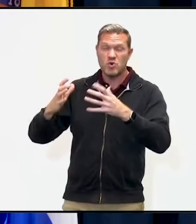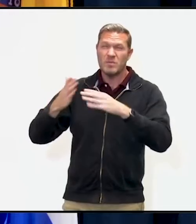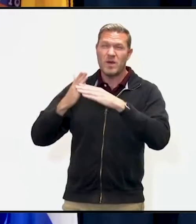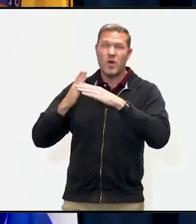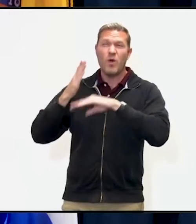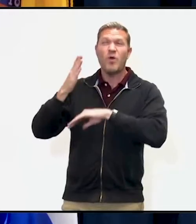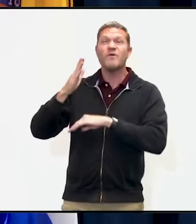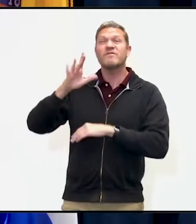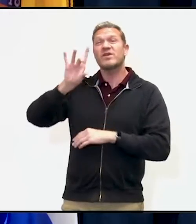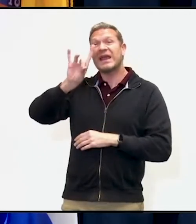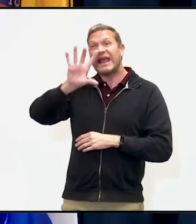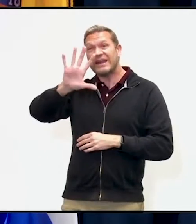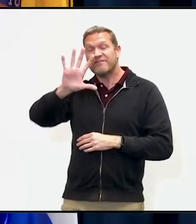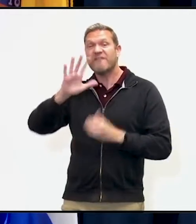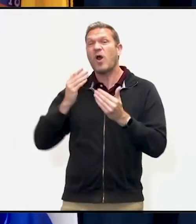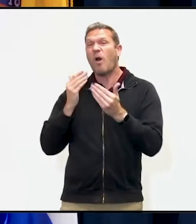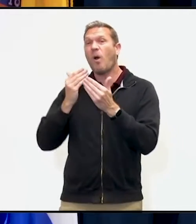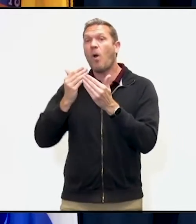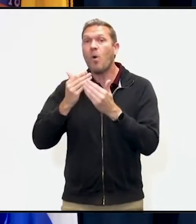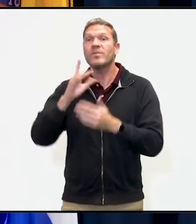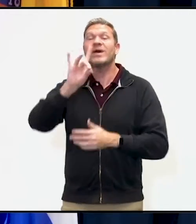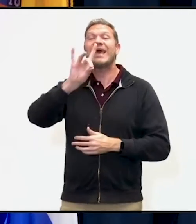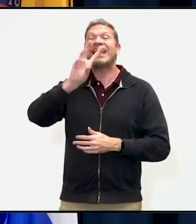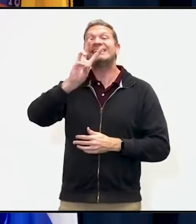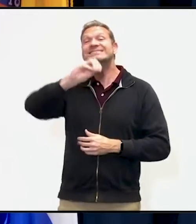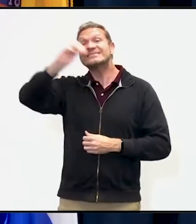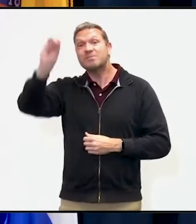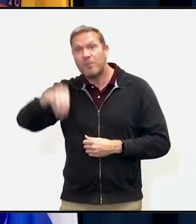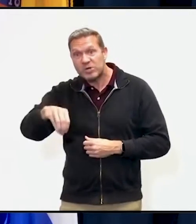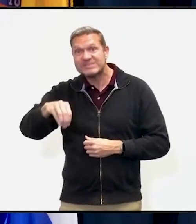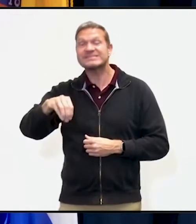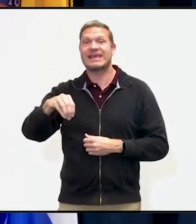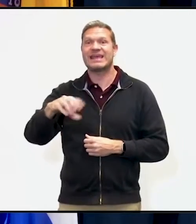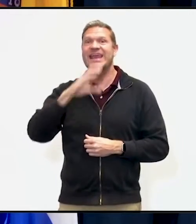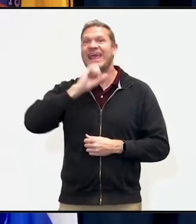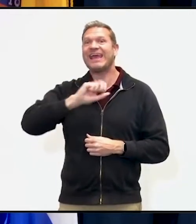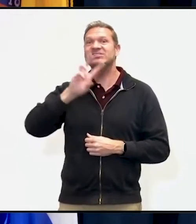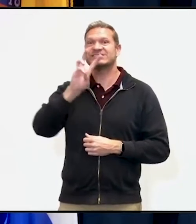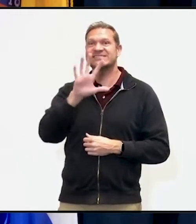86 percent of the older population, 65 and older, have been vaccinated.